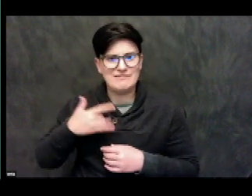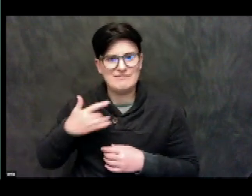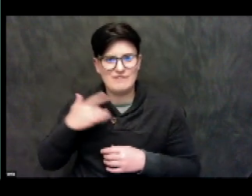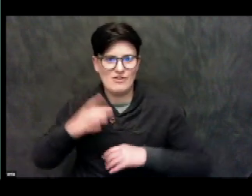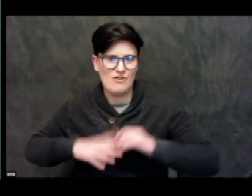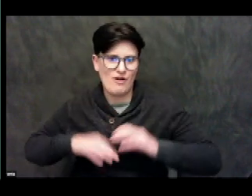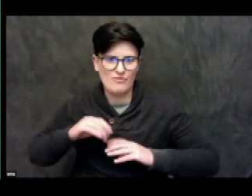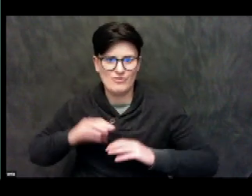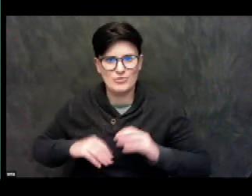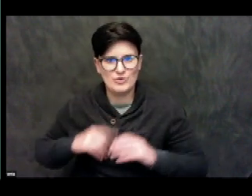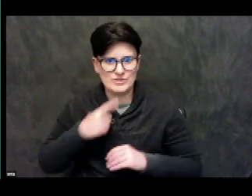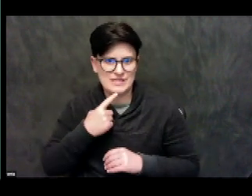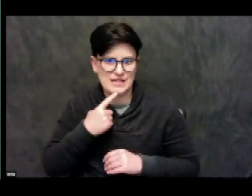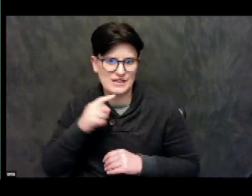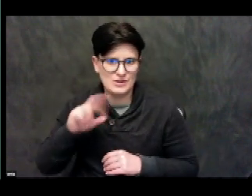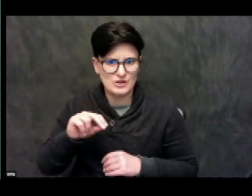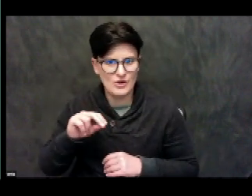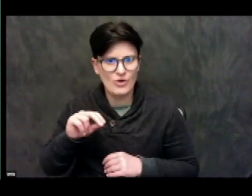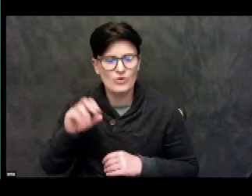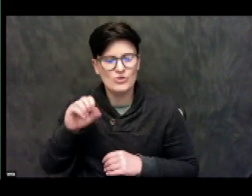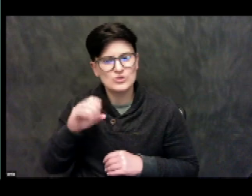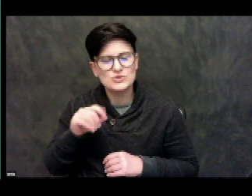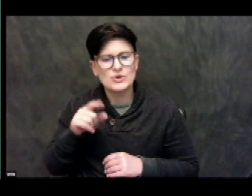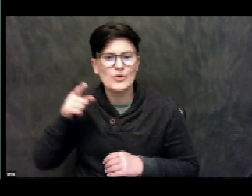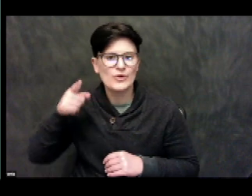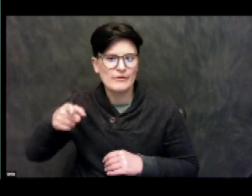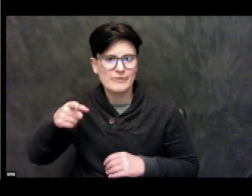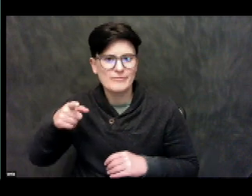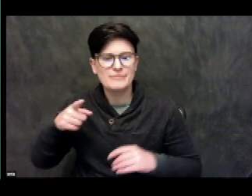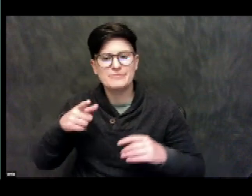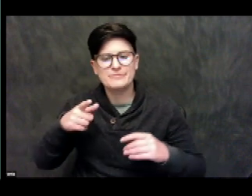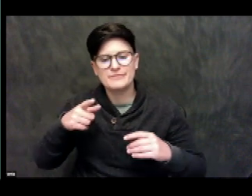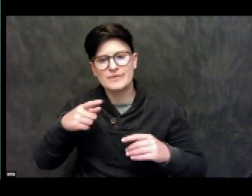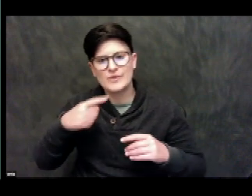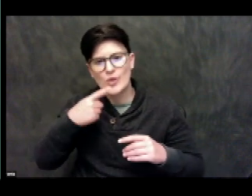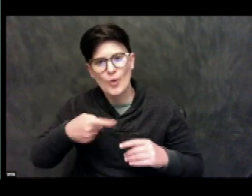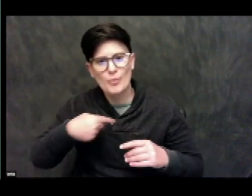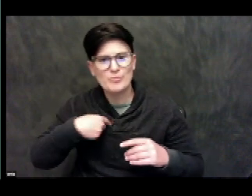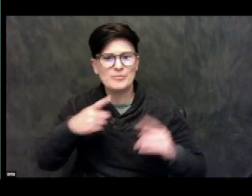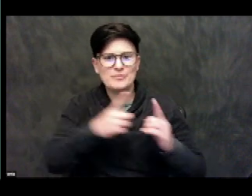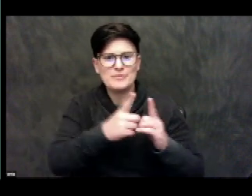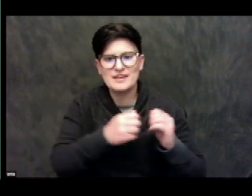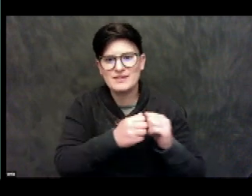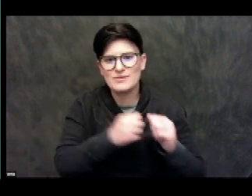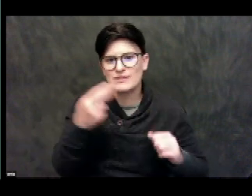So they had me meet with the hematology department, which they ran a bunch of